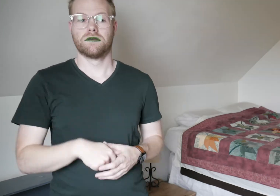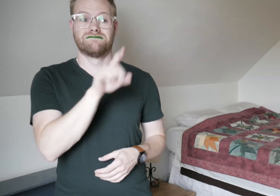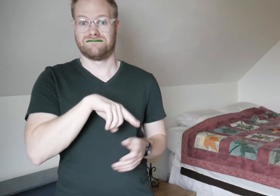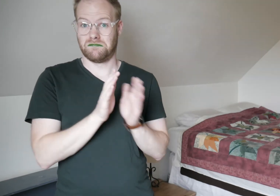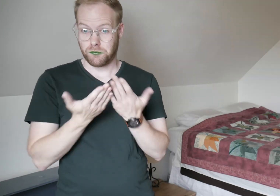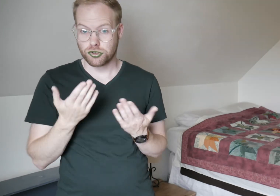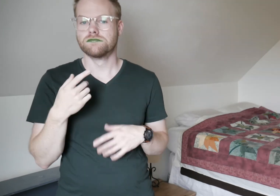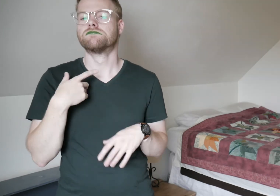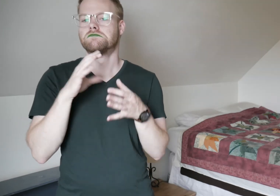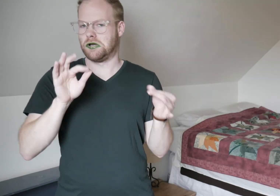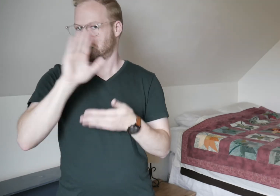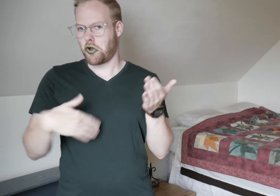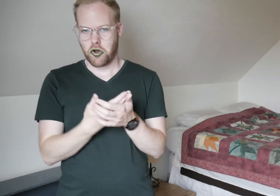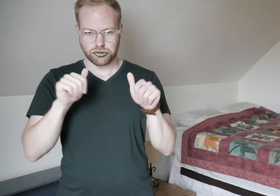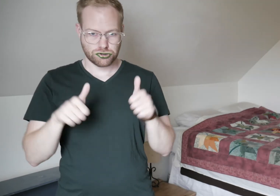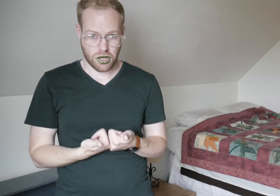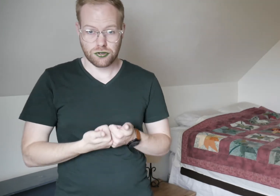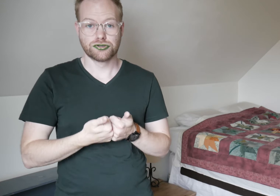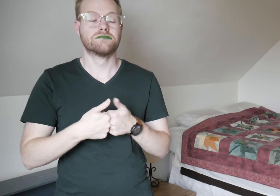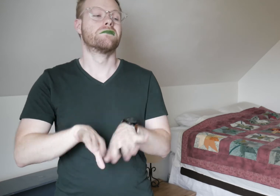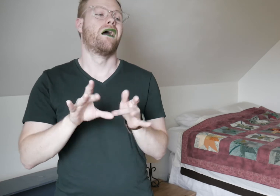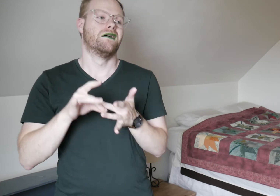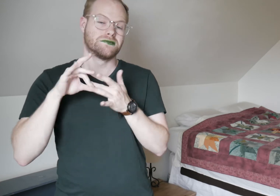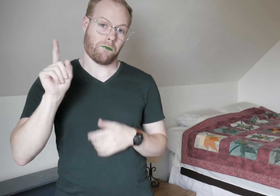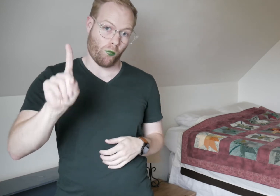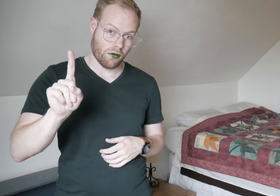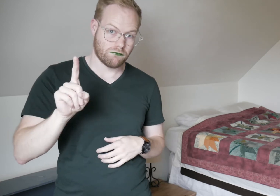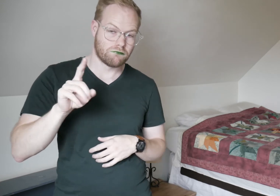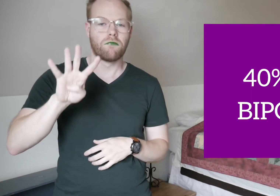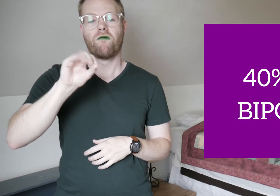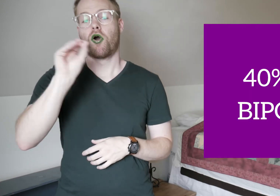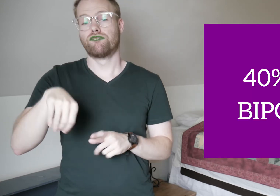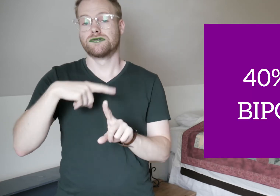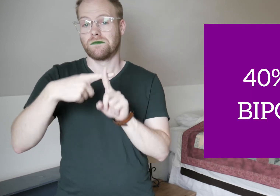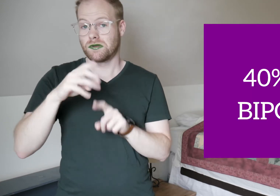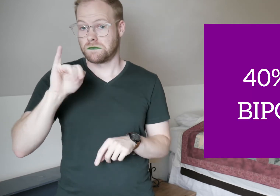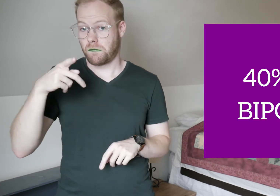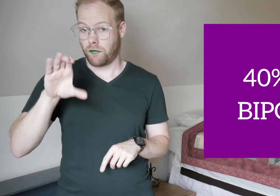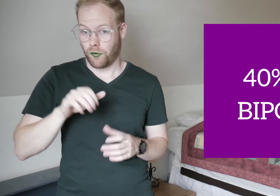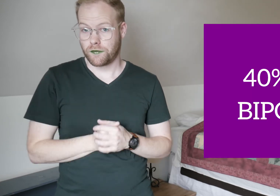With those books, I have mentioned all of the challenges but one - 40%+ BIPOC.